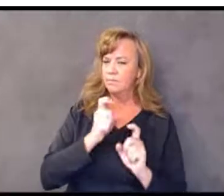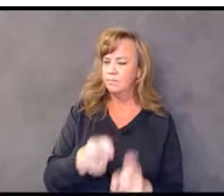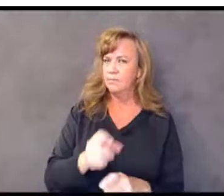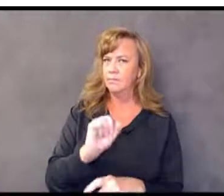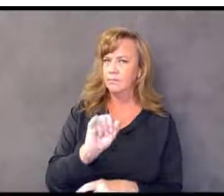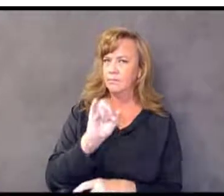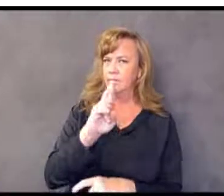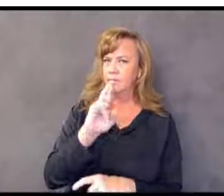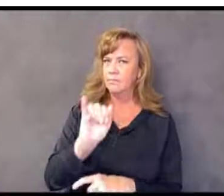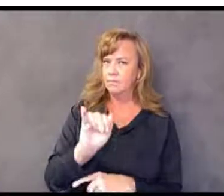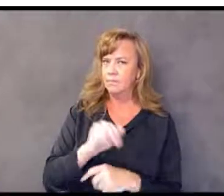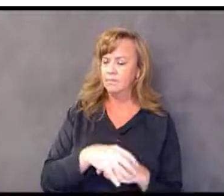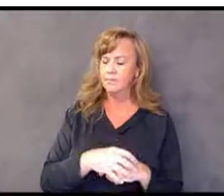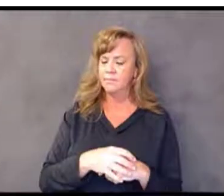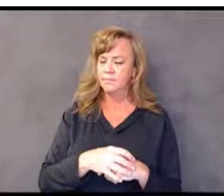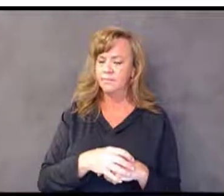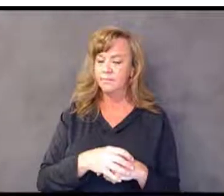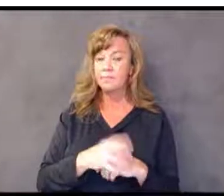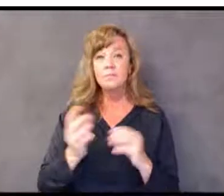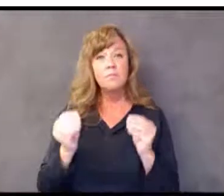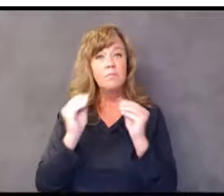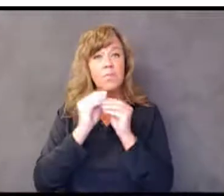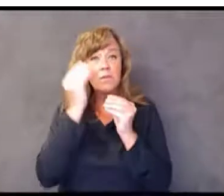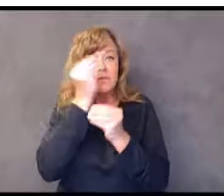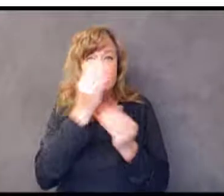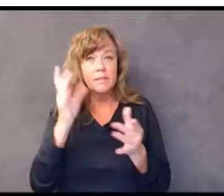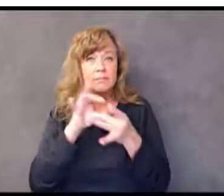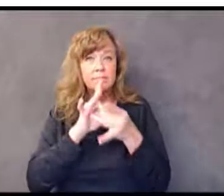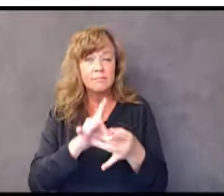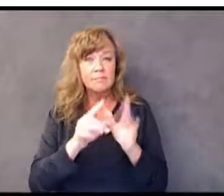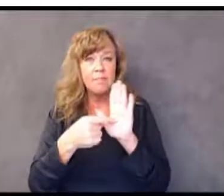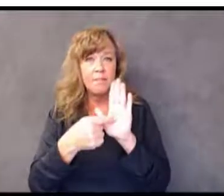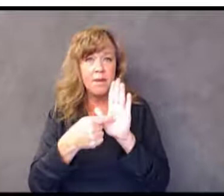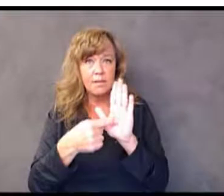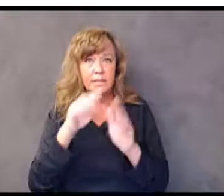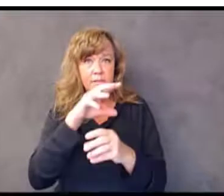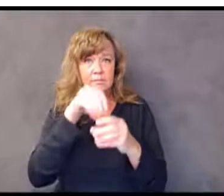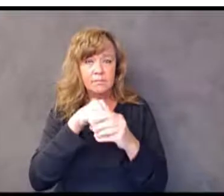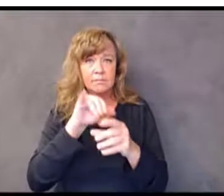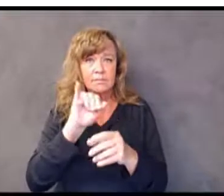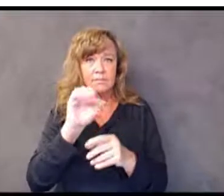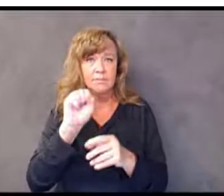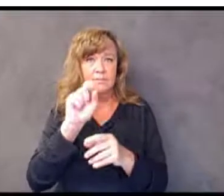For additional information about modeling in Istation you can view the Modeling Tips